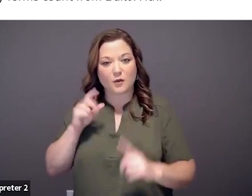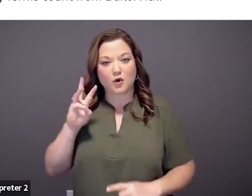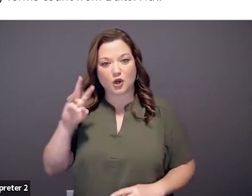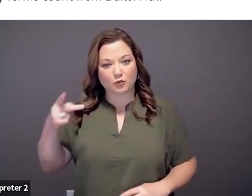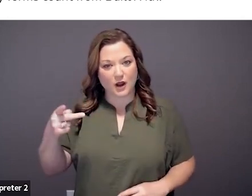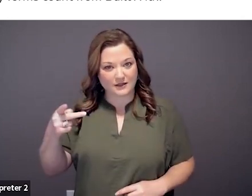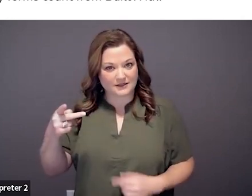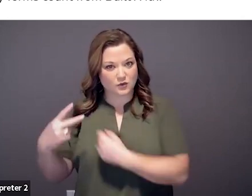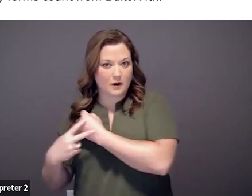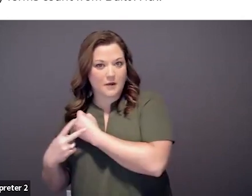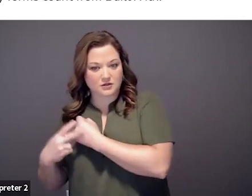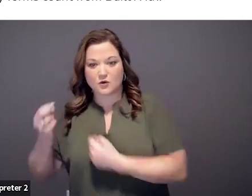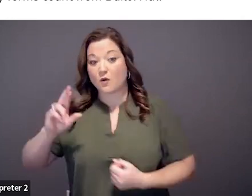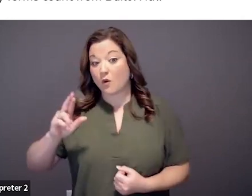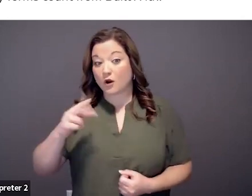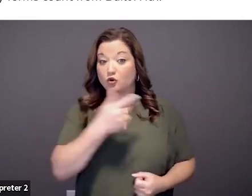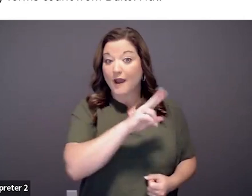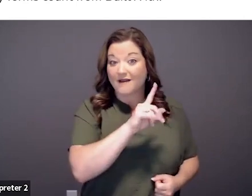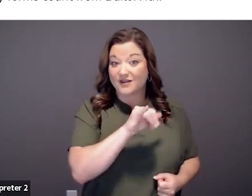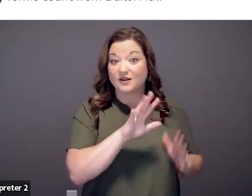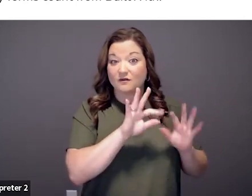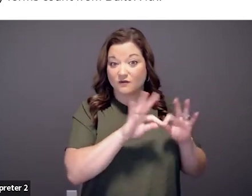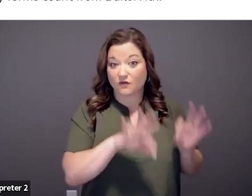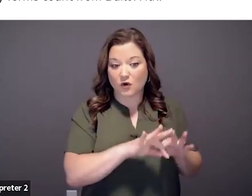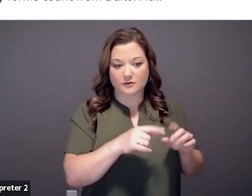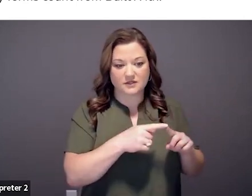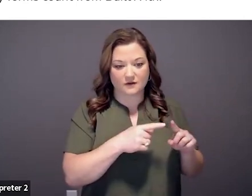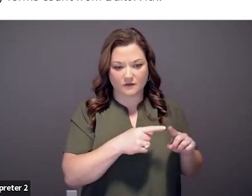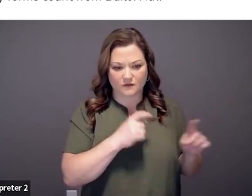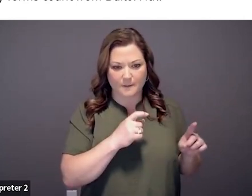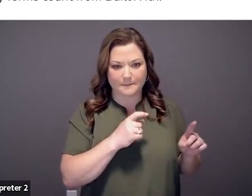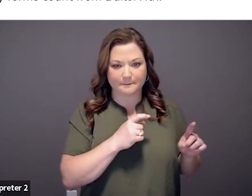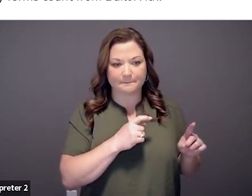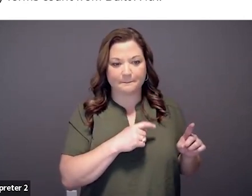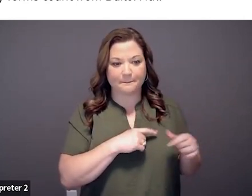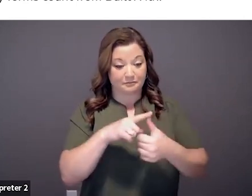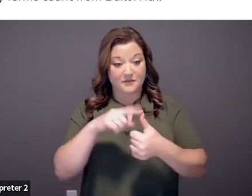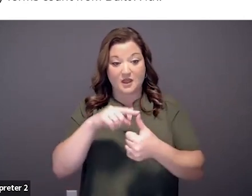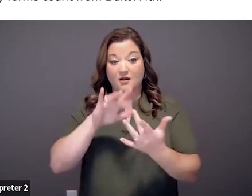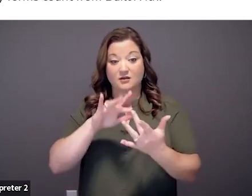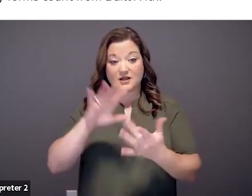or in the case of Gravity Forms from BuiltWith. Contact Form 7 at 10 million.